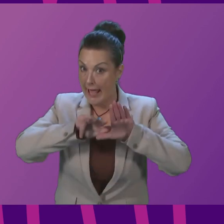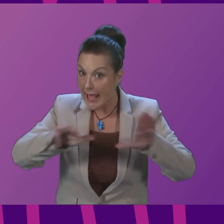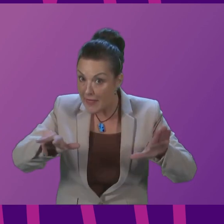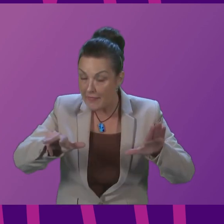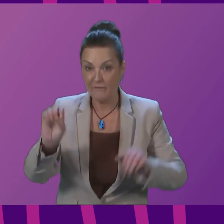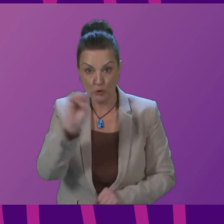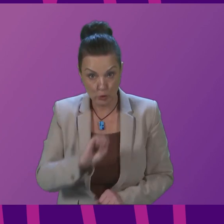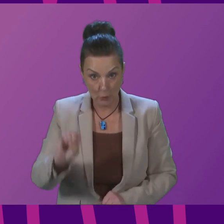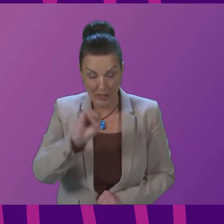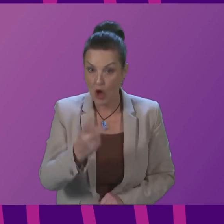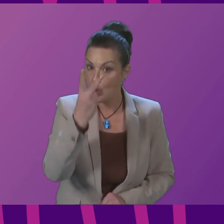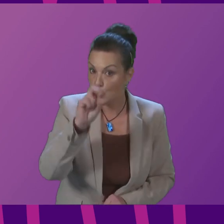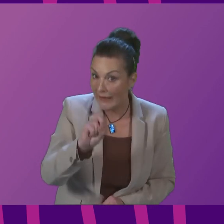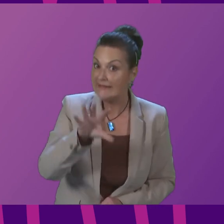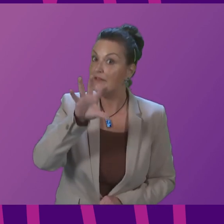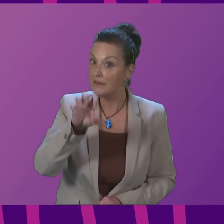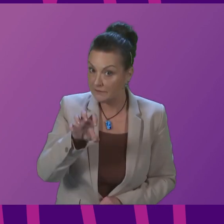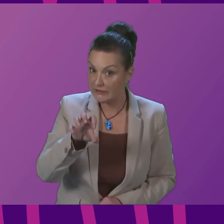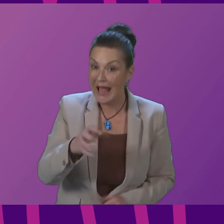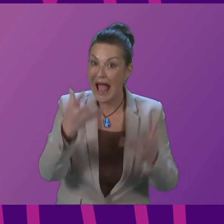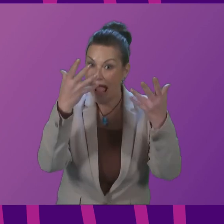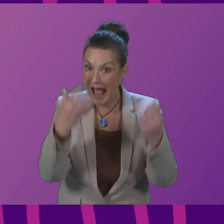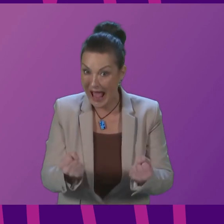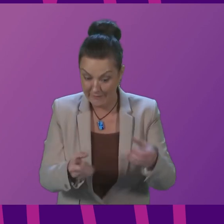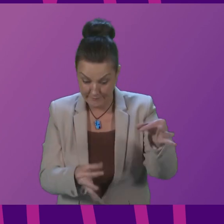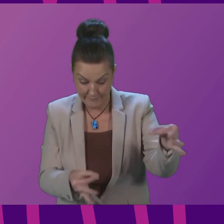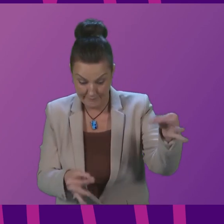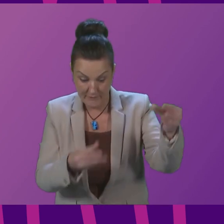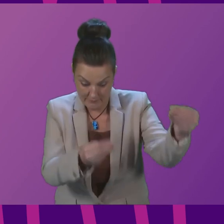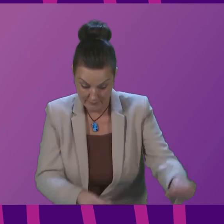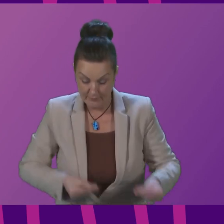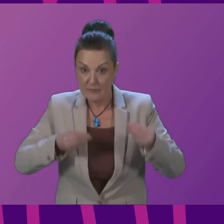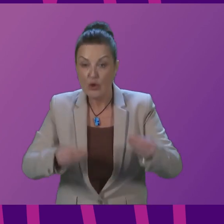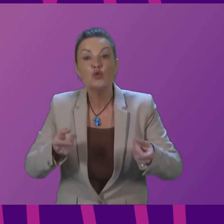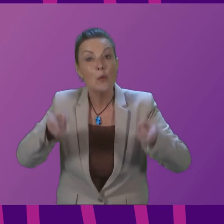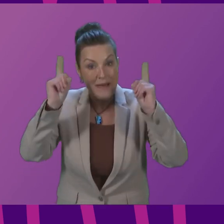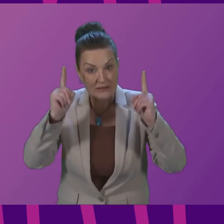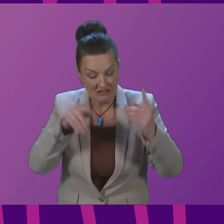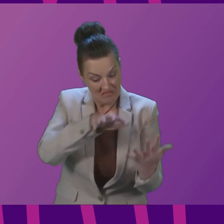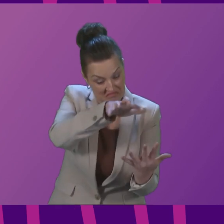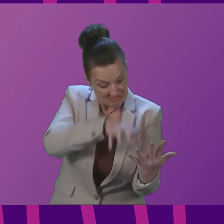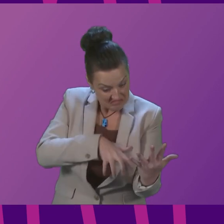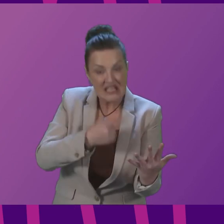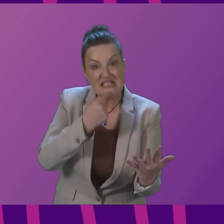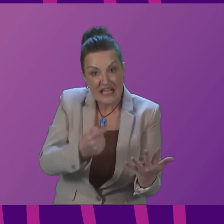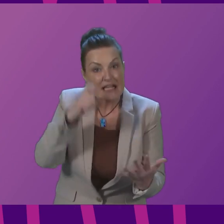On 8 October 2015, a submission goes to ministers, setting out CMAL’s concerns, the issues